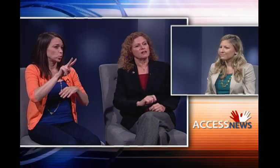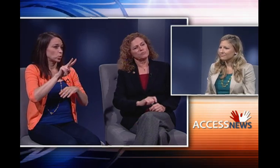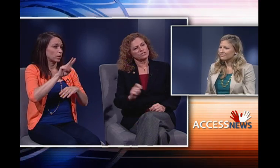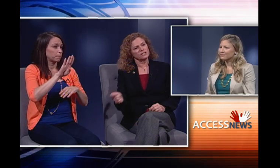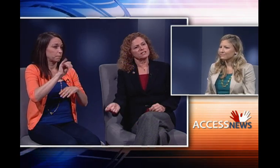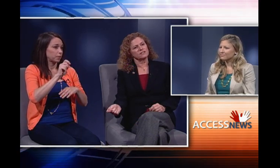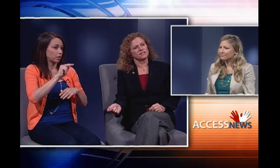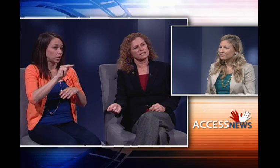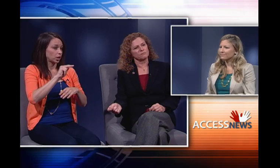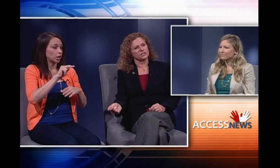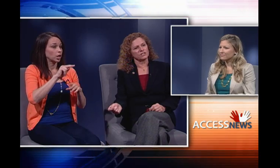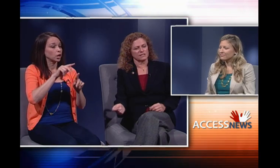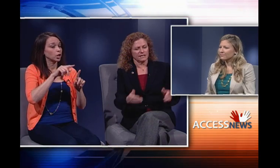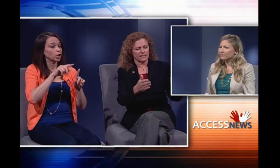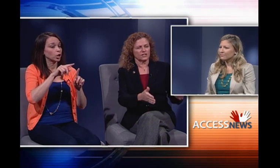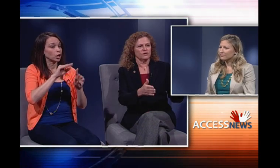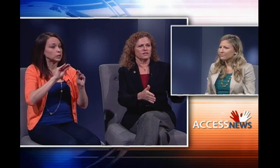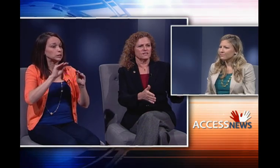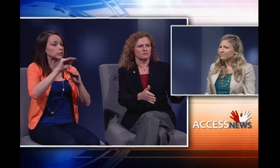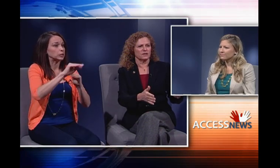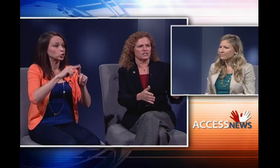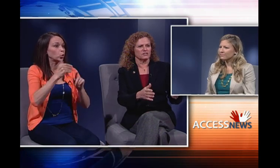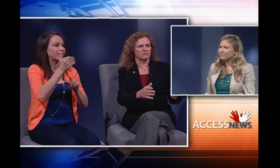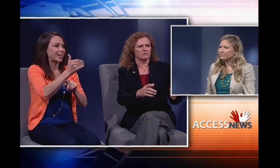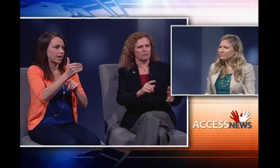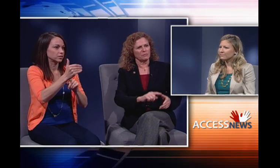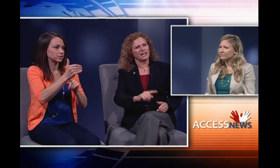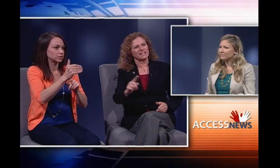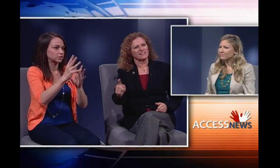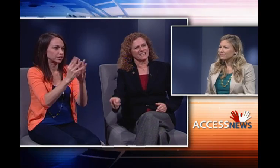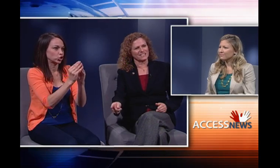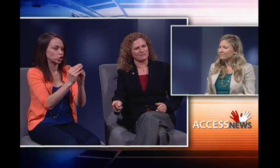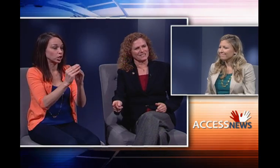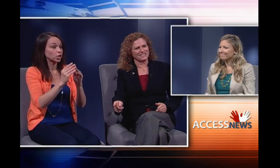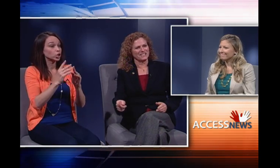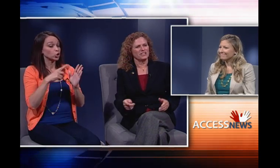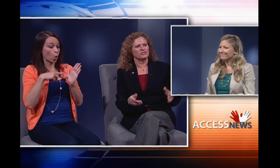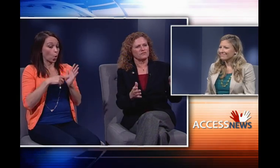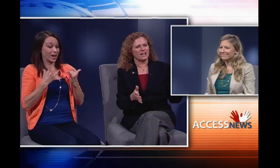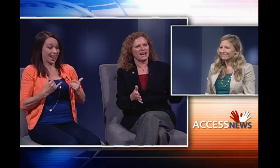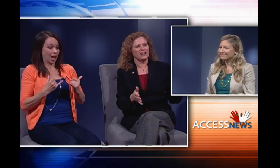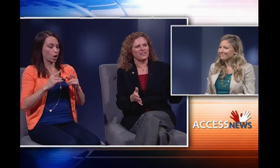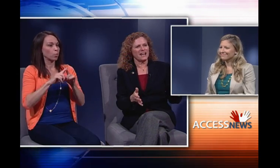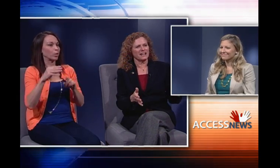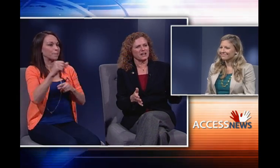and pushed it into the next budget. It's owed in this budget, but we'll pay it in the next budget. So, if you add all that up,